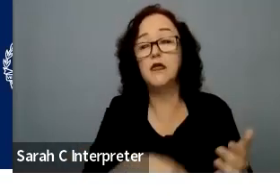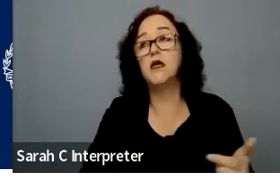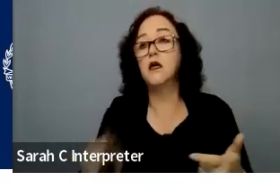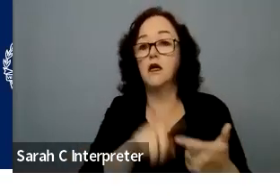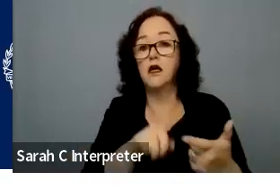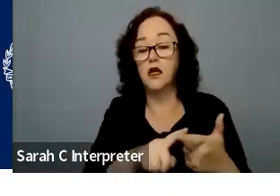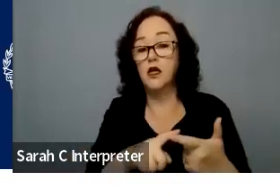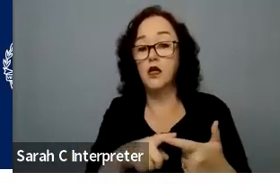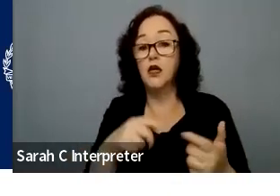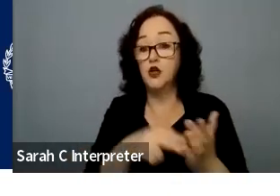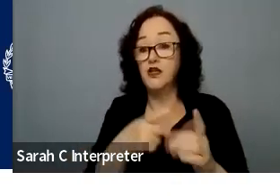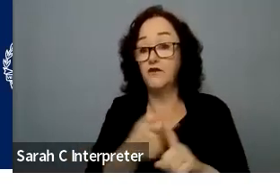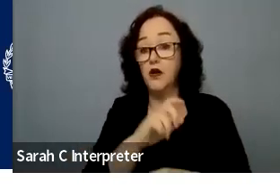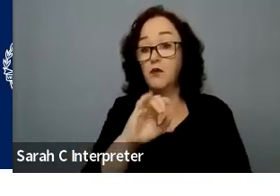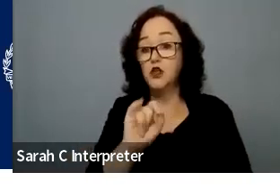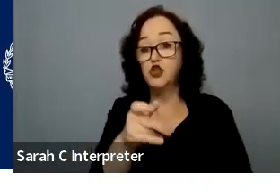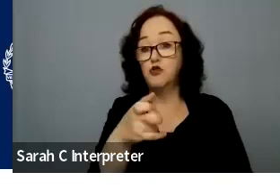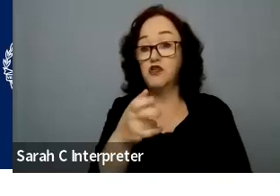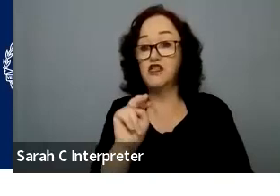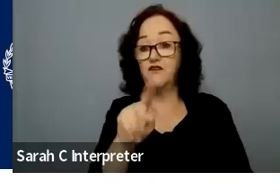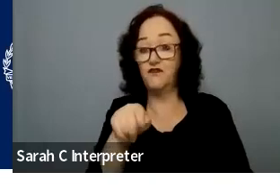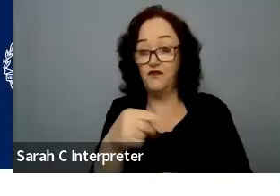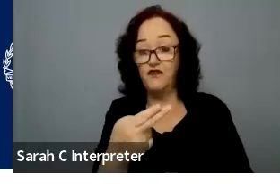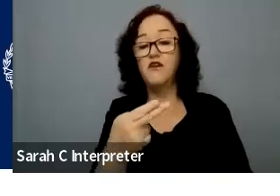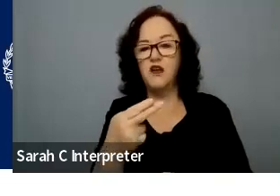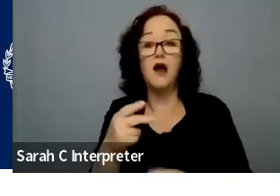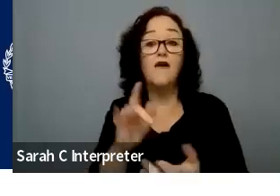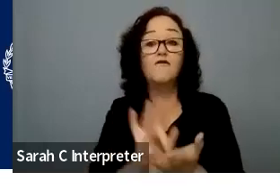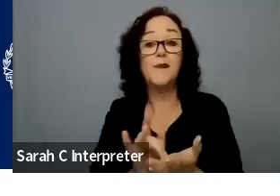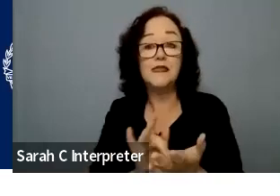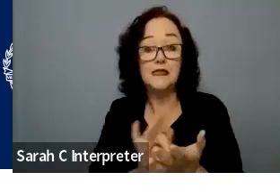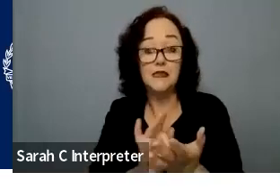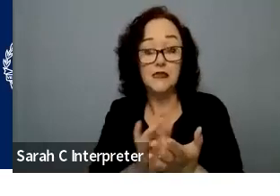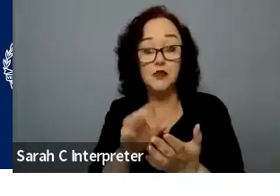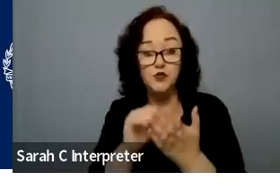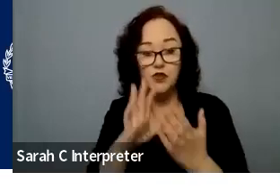University who were OTP Pharmacy students, and then we gave them a link with instructions to log